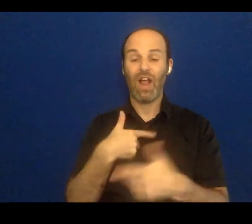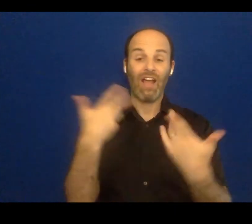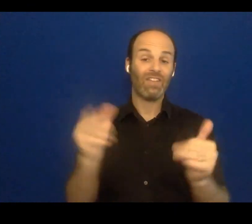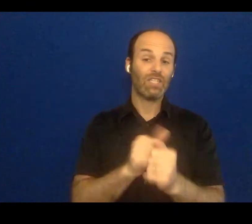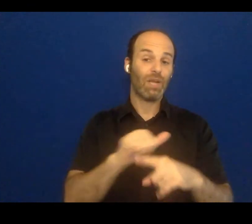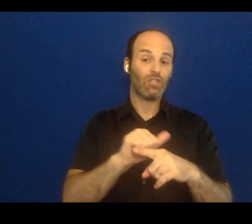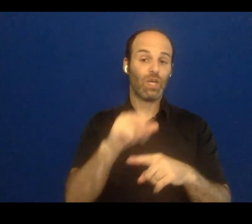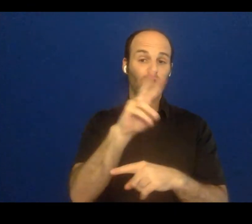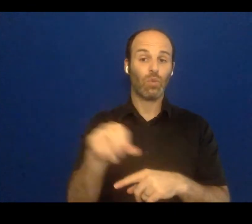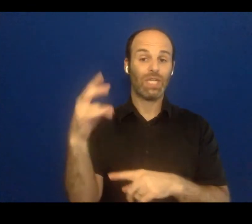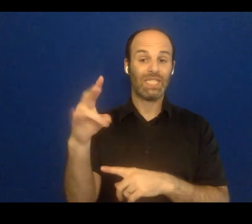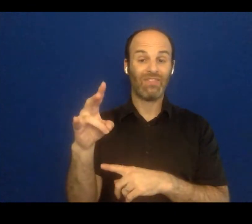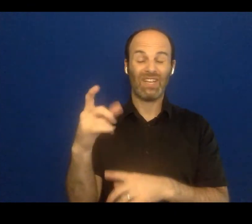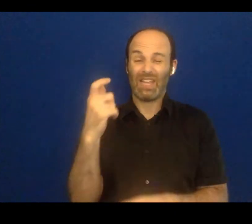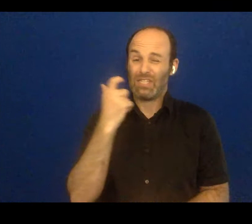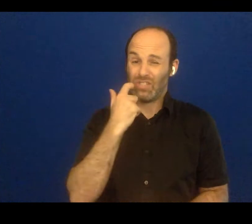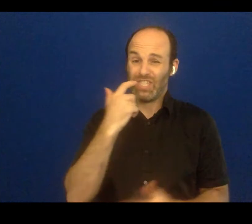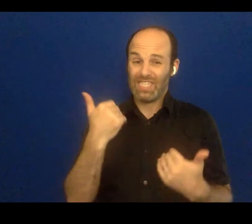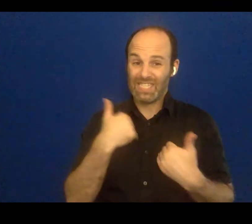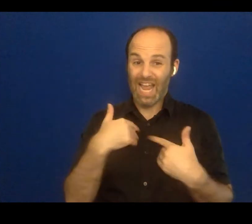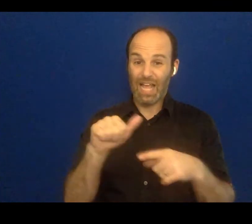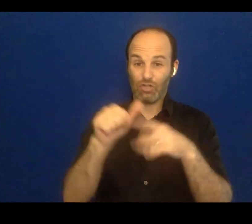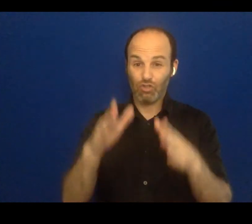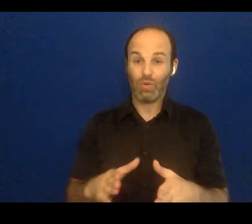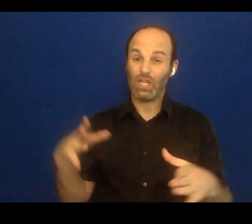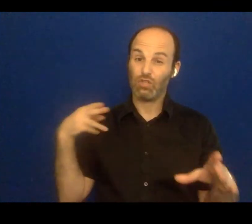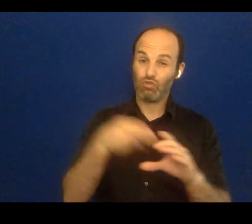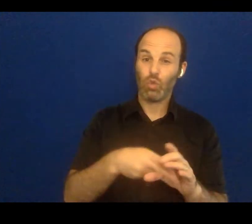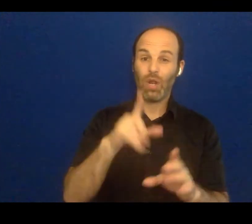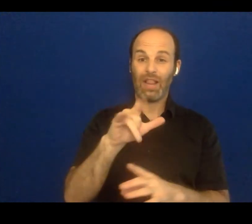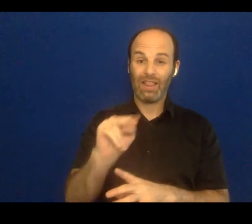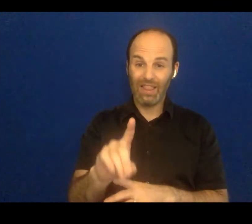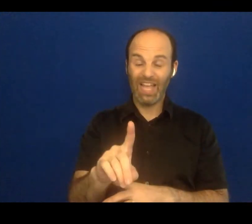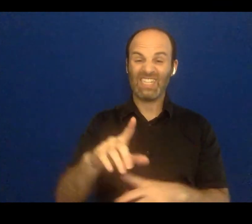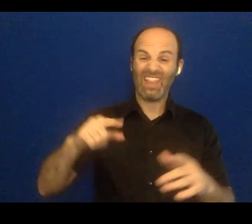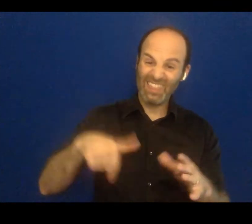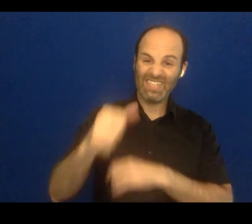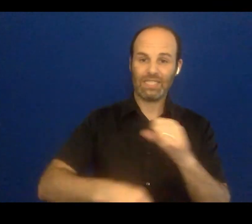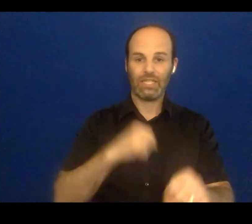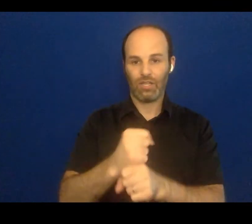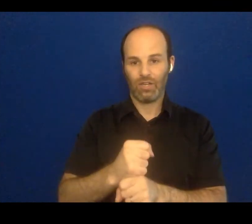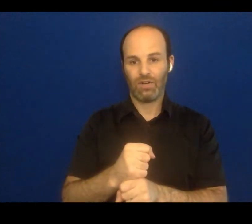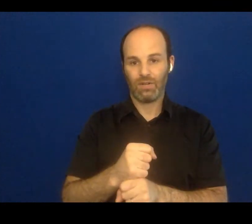2017 AND THEY HAD A TRAINEE IN THE PROGRAM THIS YEAR.